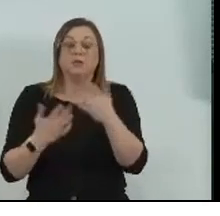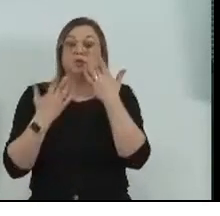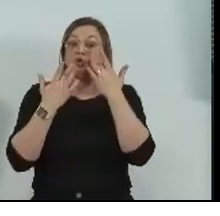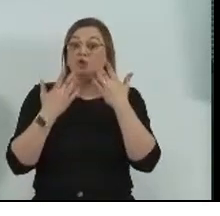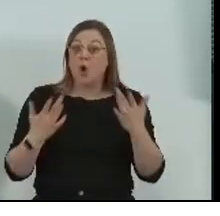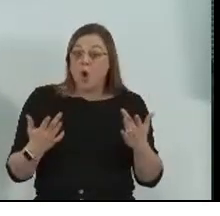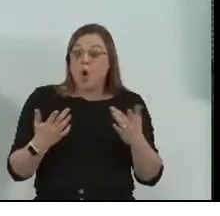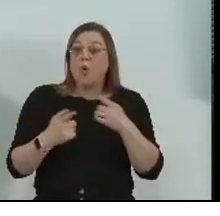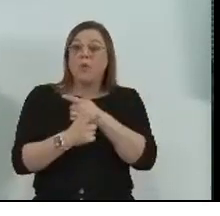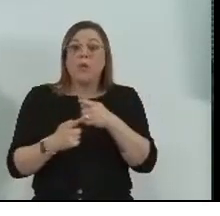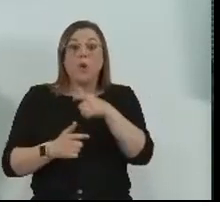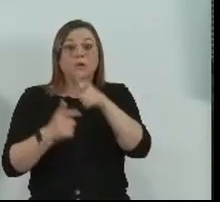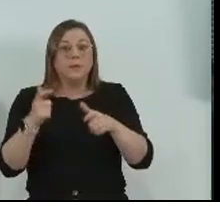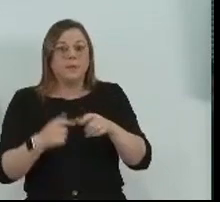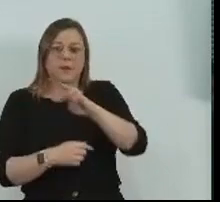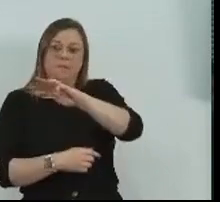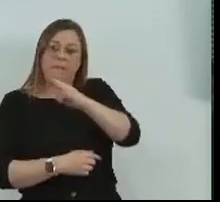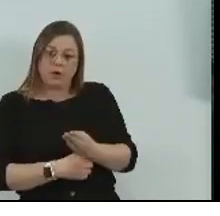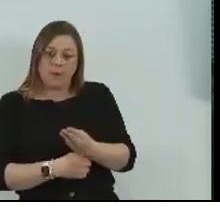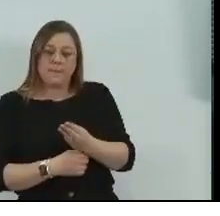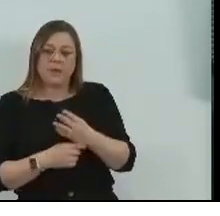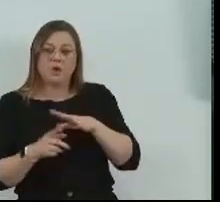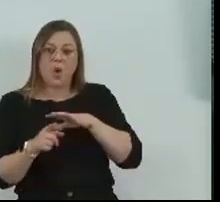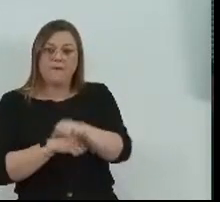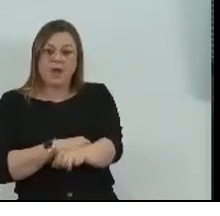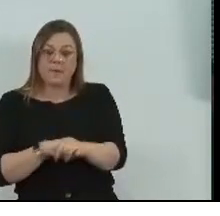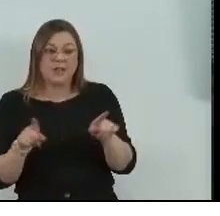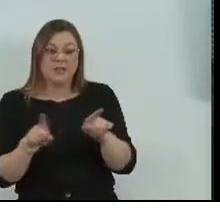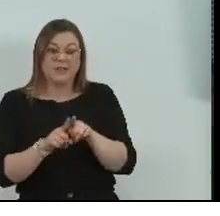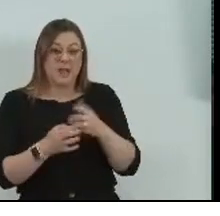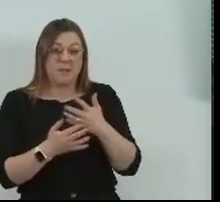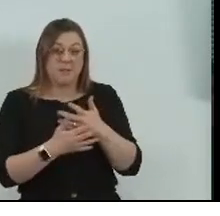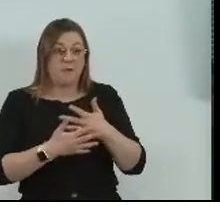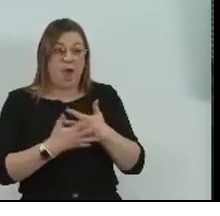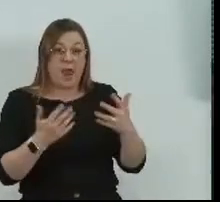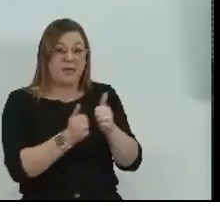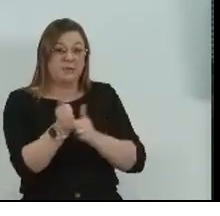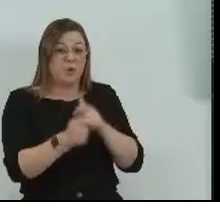things that Paralympians are overcoming are the same things that any sports person is overcoming.